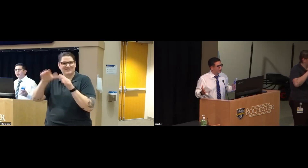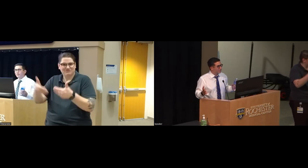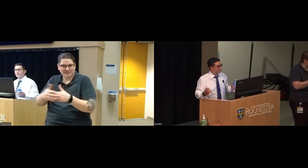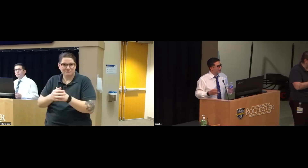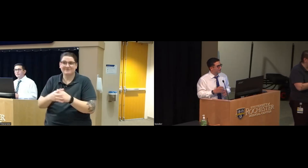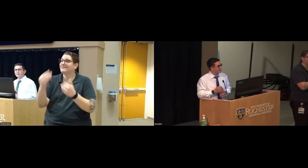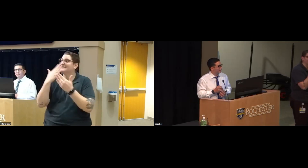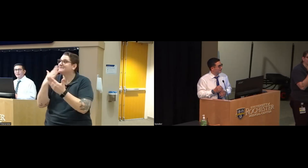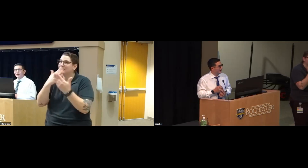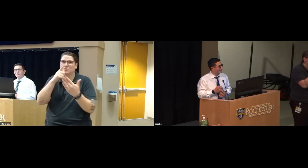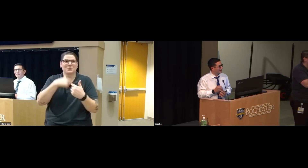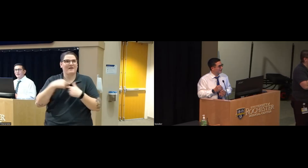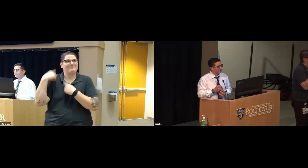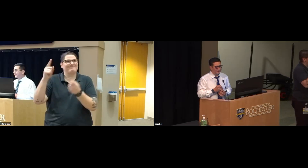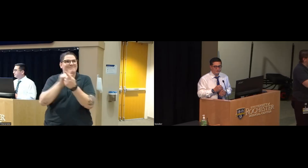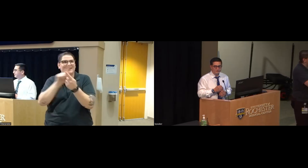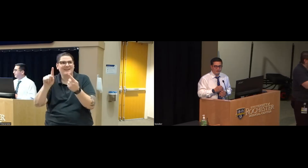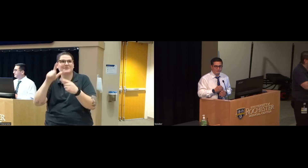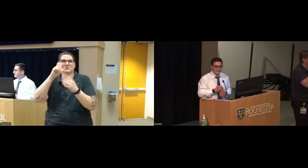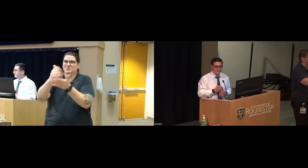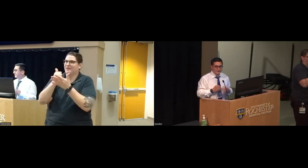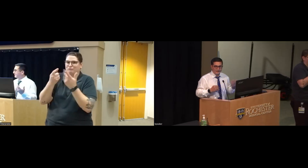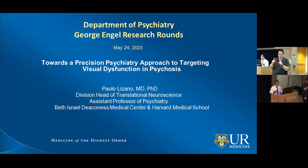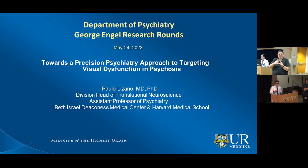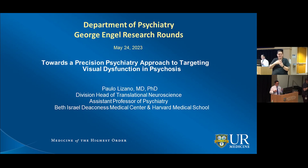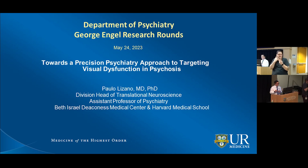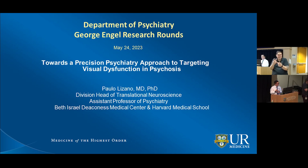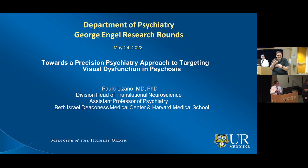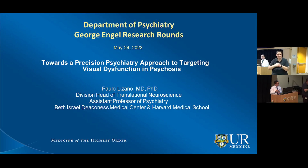you everyone who I've met with here and who have helped uh during our visit I didn't come alone my